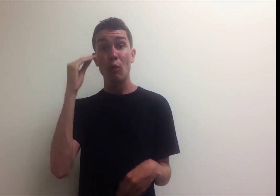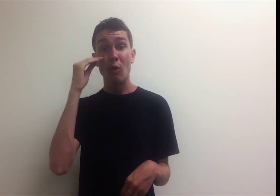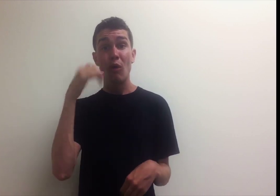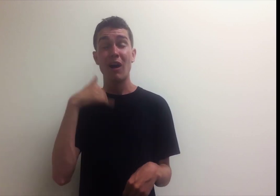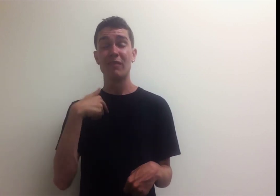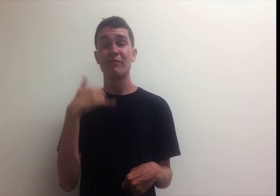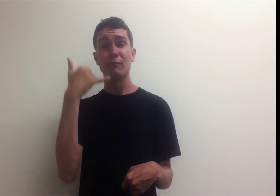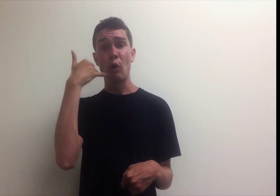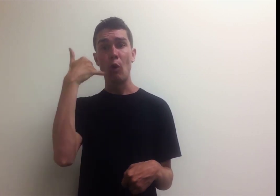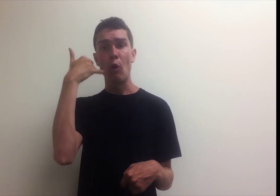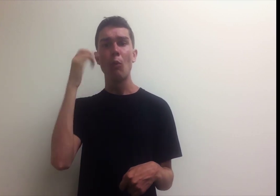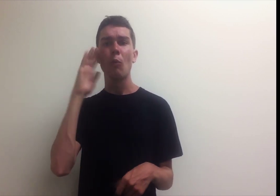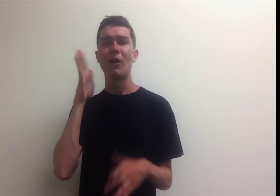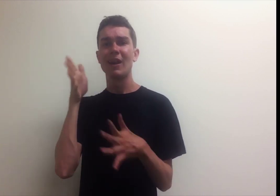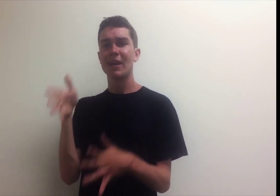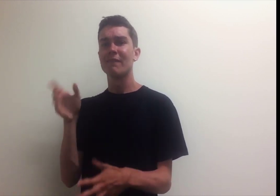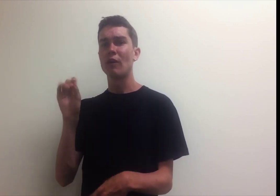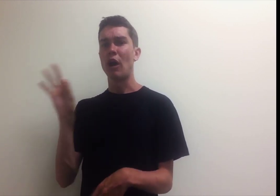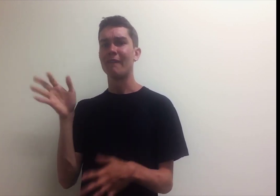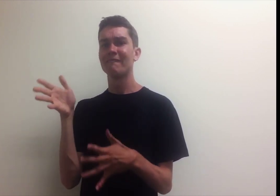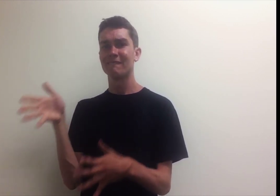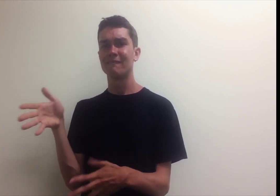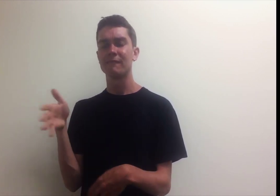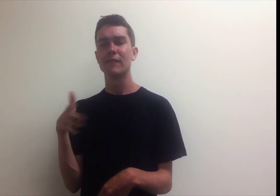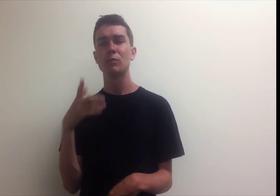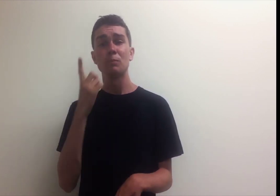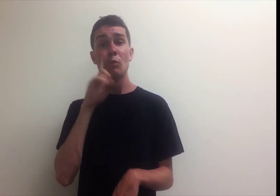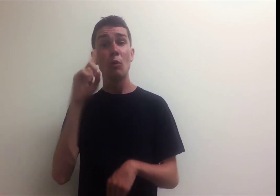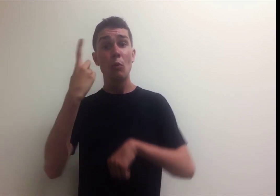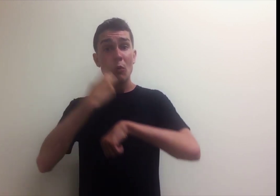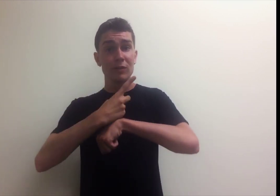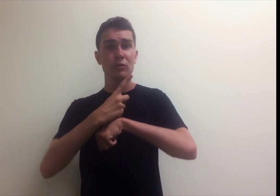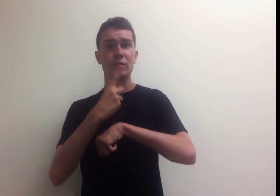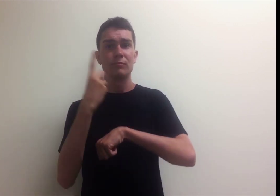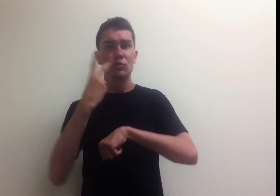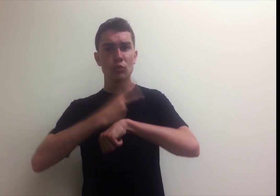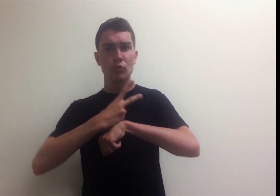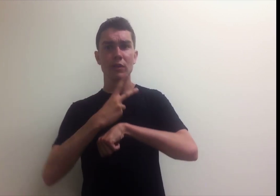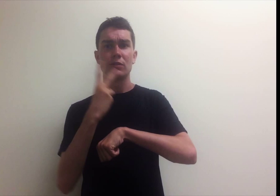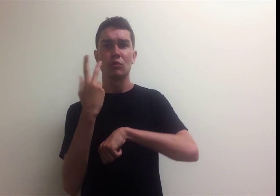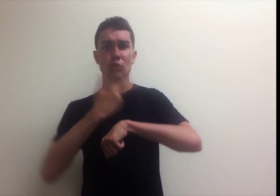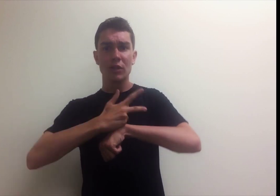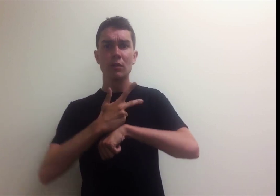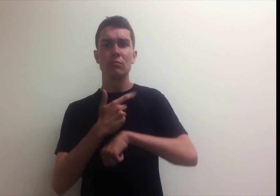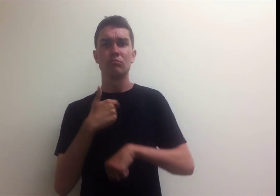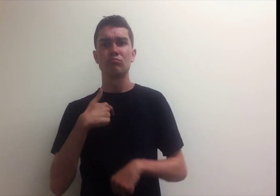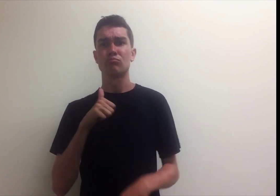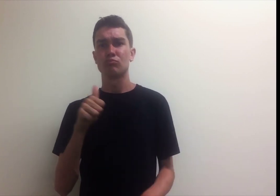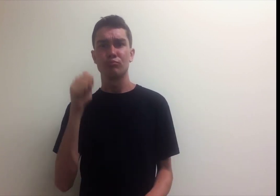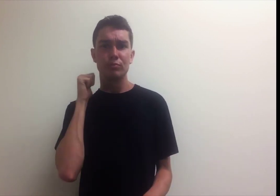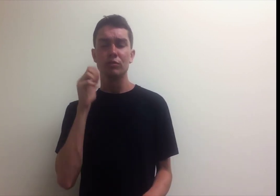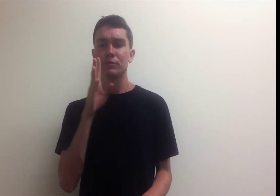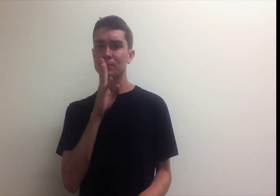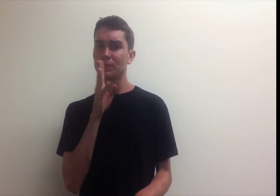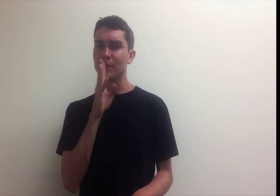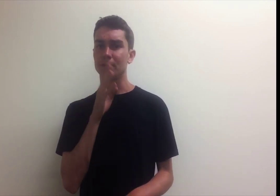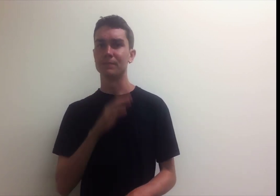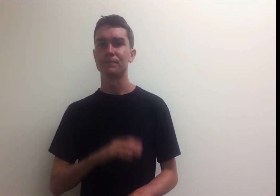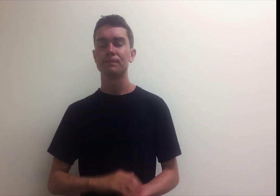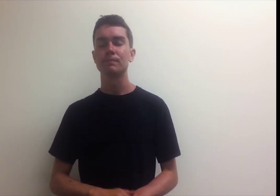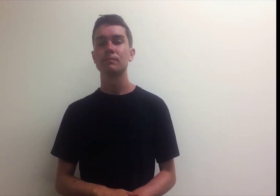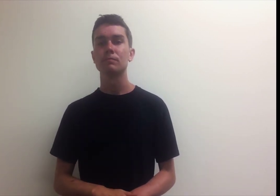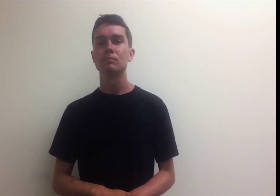I would go home turn off my phone and for days I would not speak.